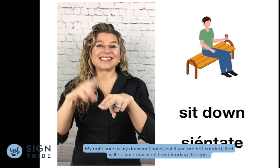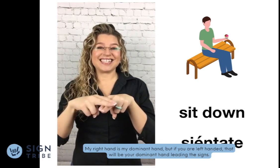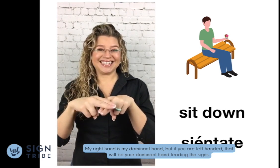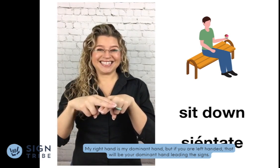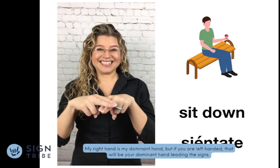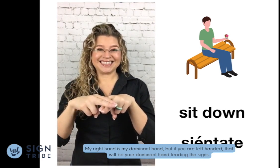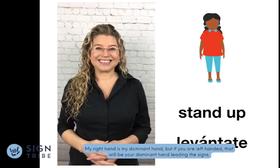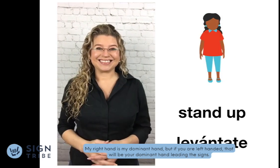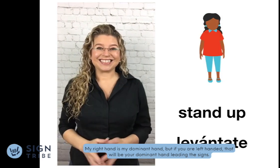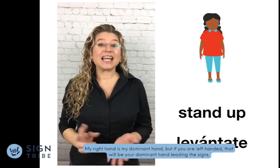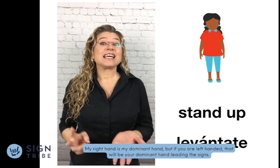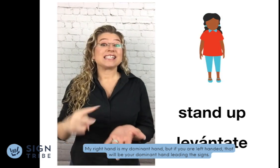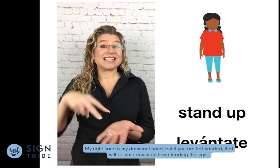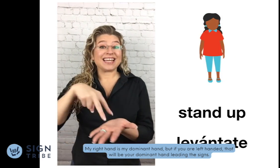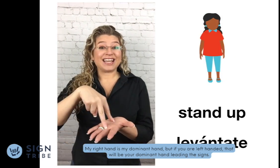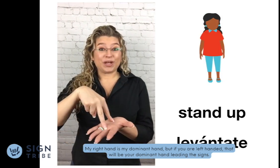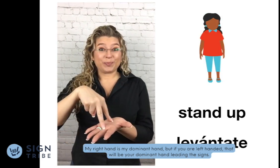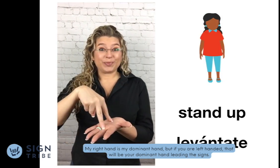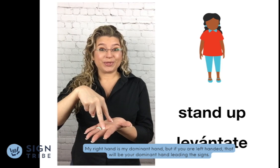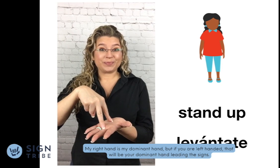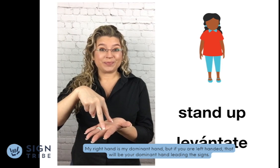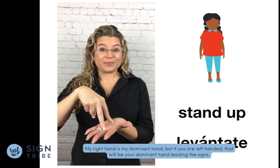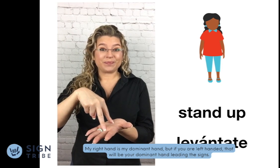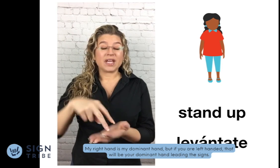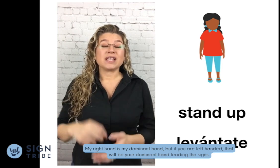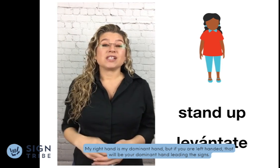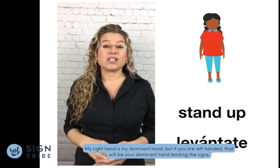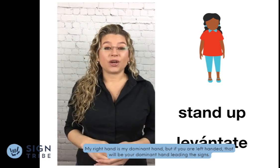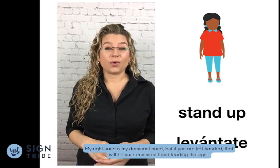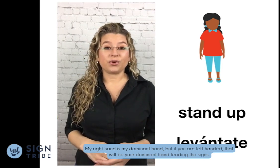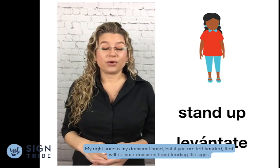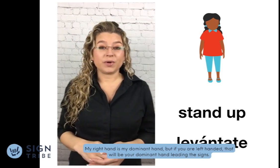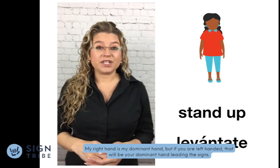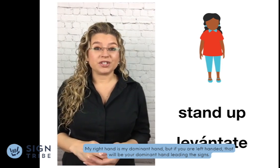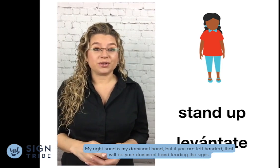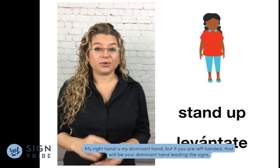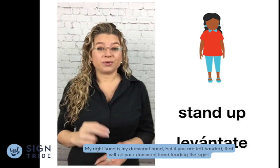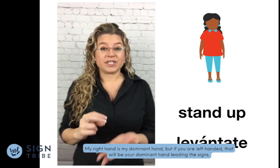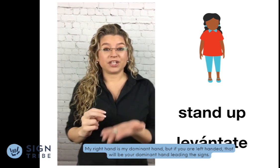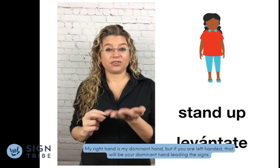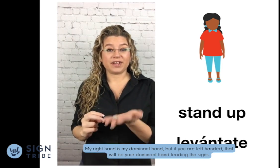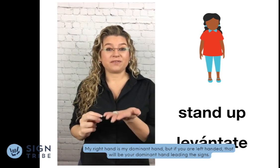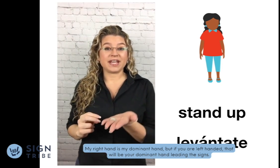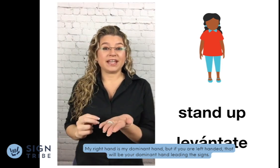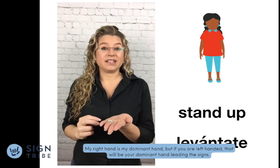Sit. Stand up. So, you're going to take your left hand,